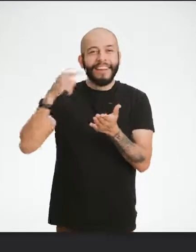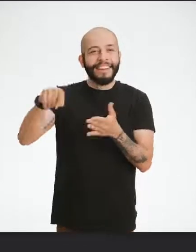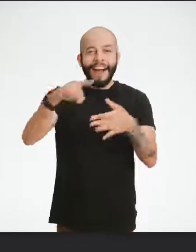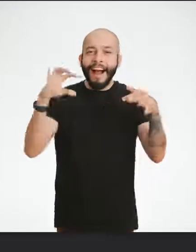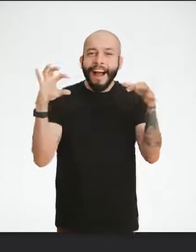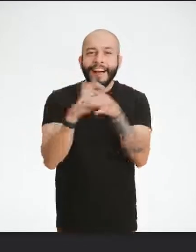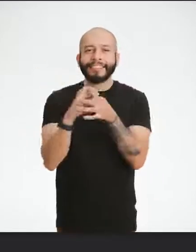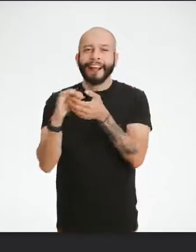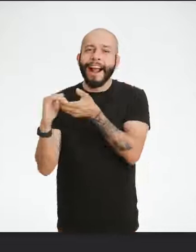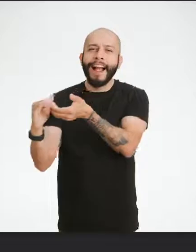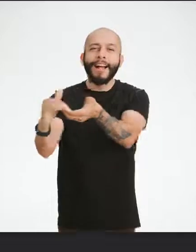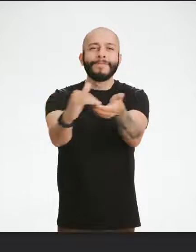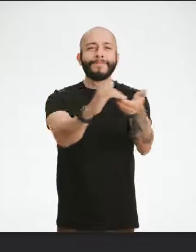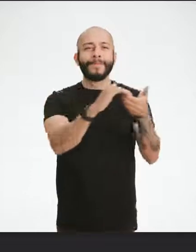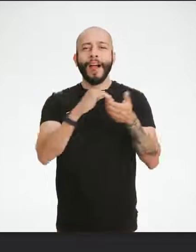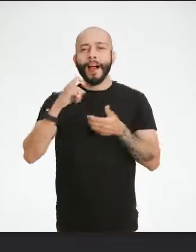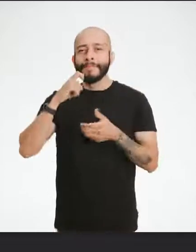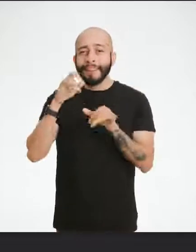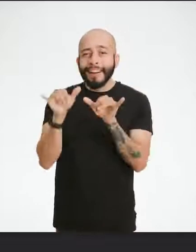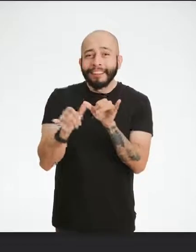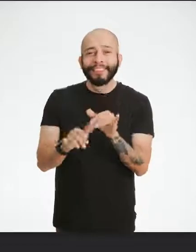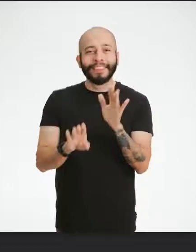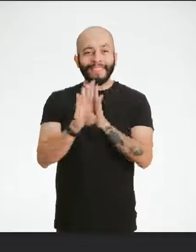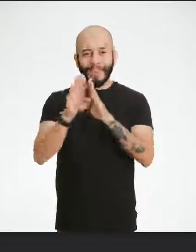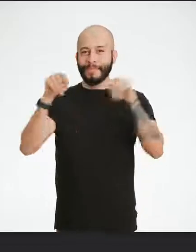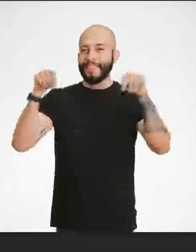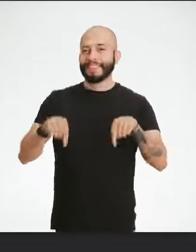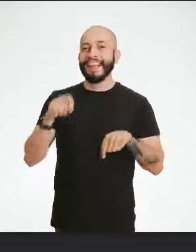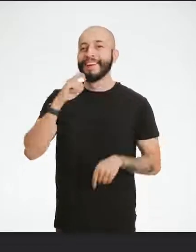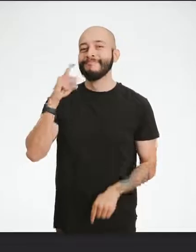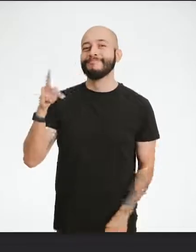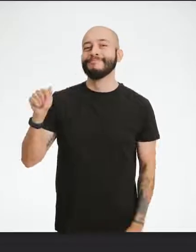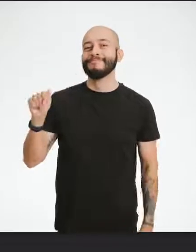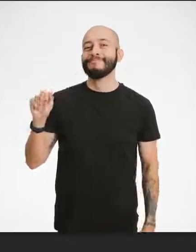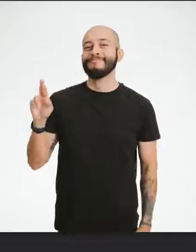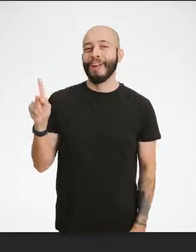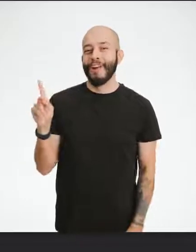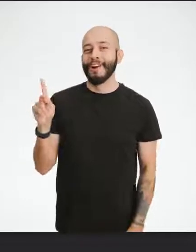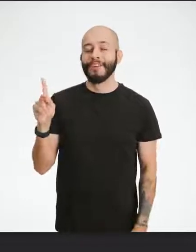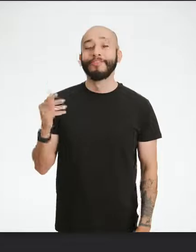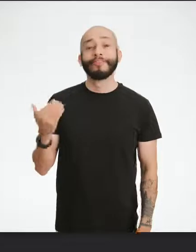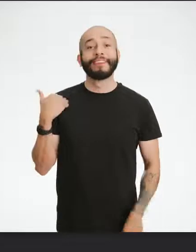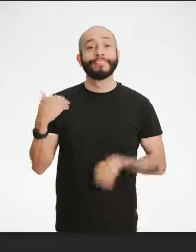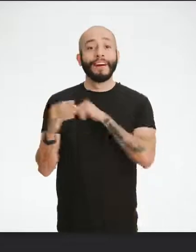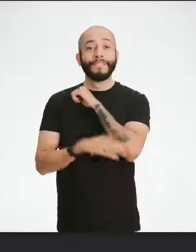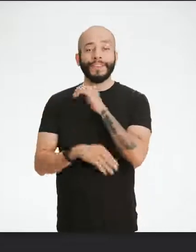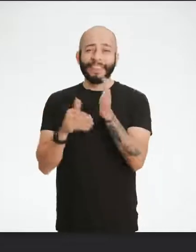you to connect and collaborate with Apple engineers and designers right here at Apple Park.